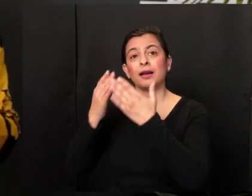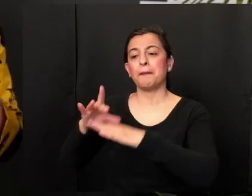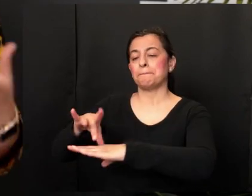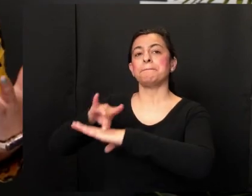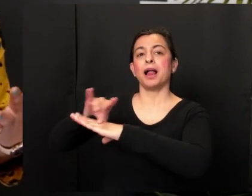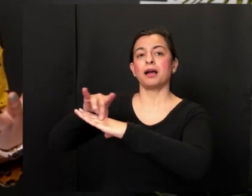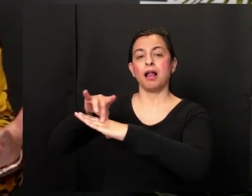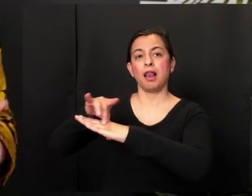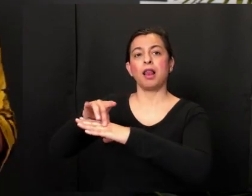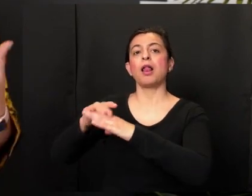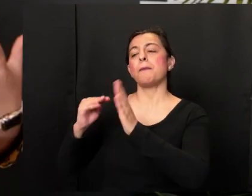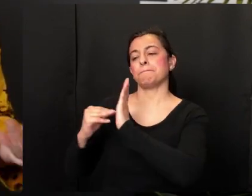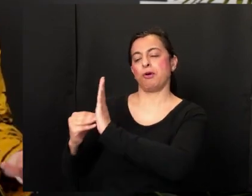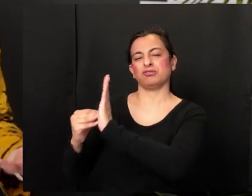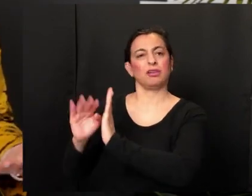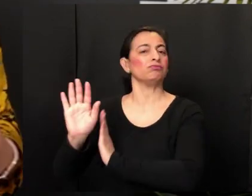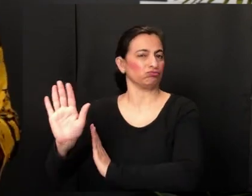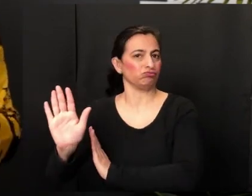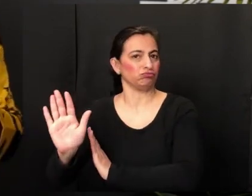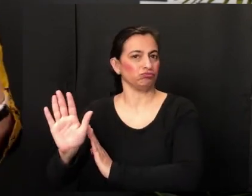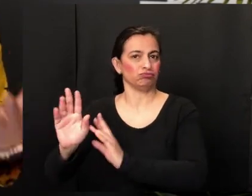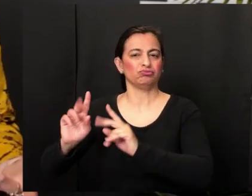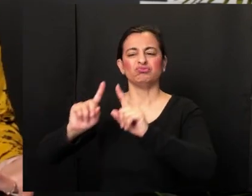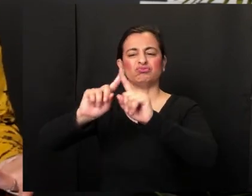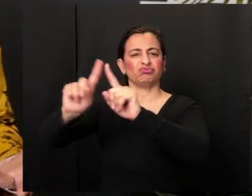as something that needs to be cured or fixed.